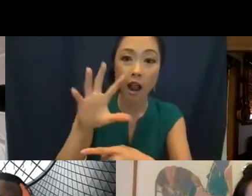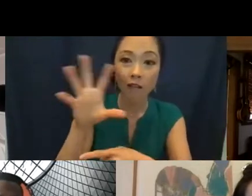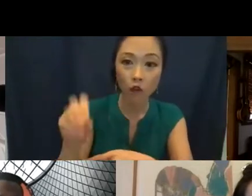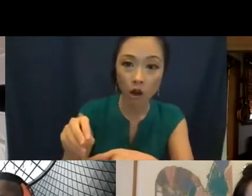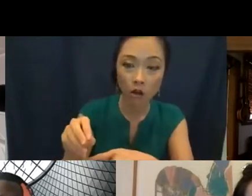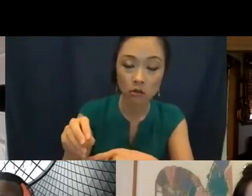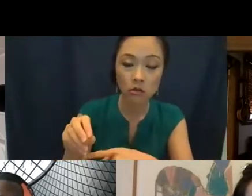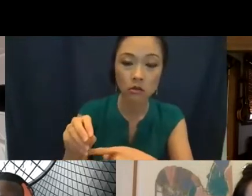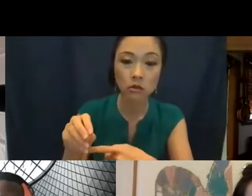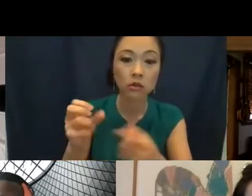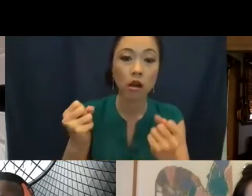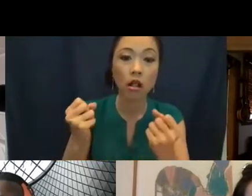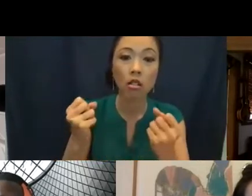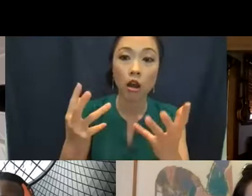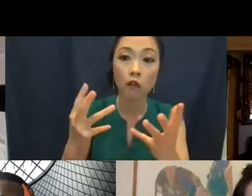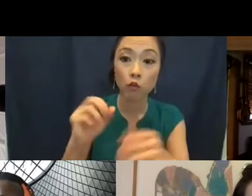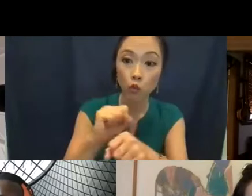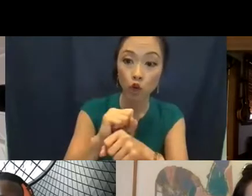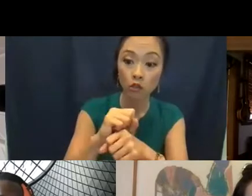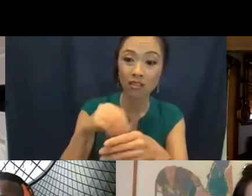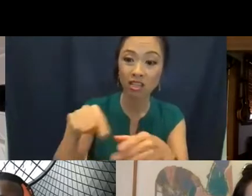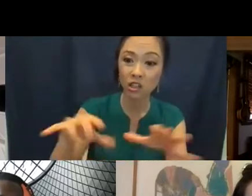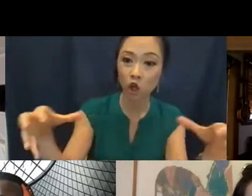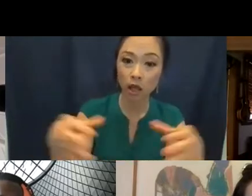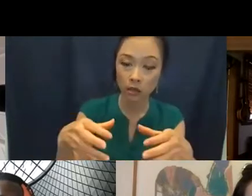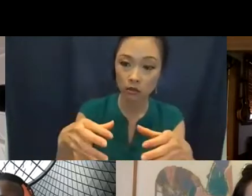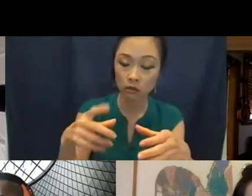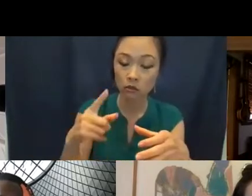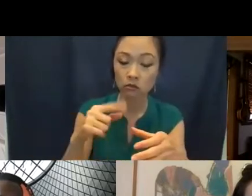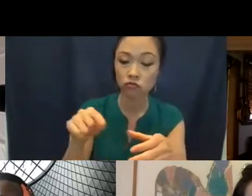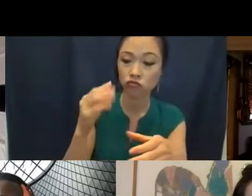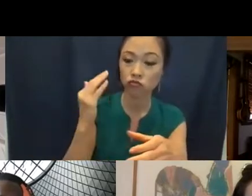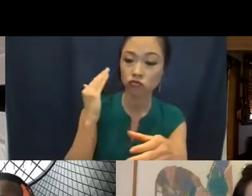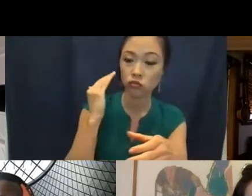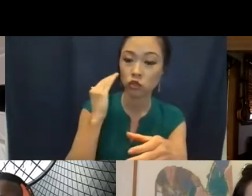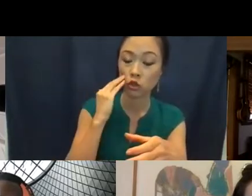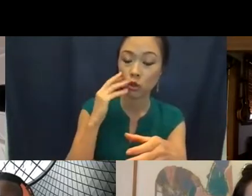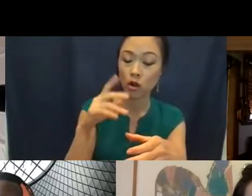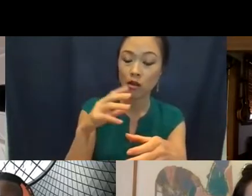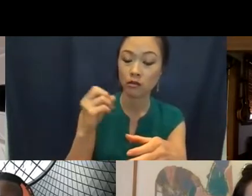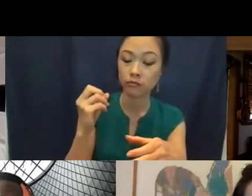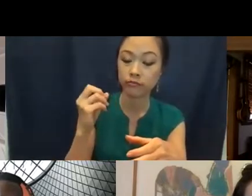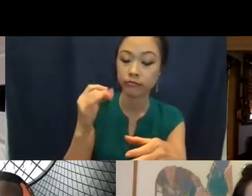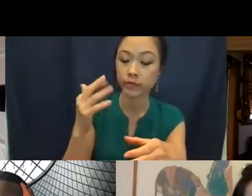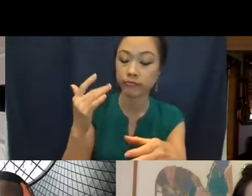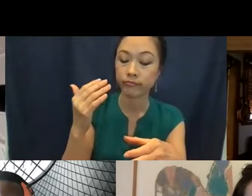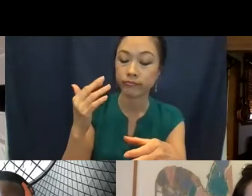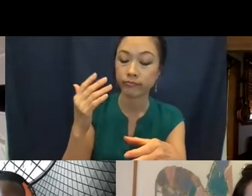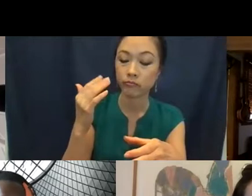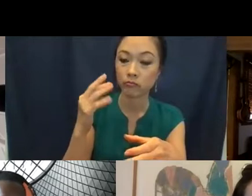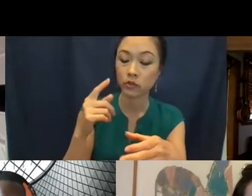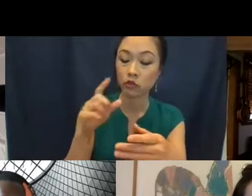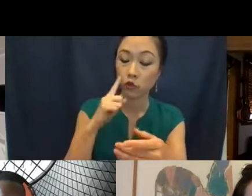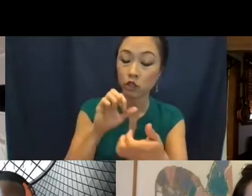in this collective is being done to address issues, not just of technology in the sense